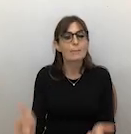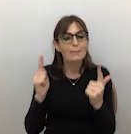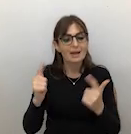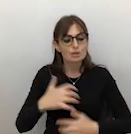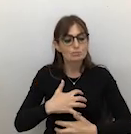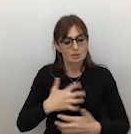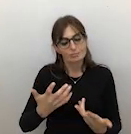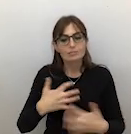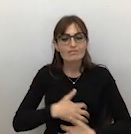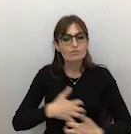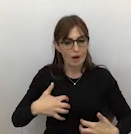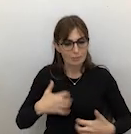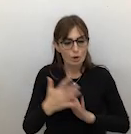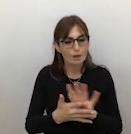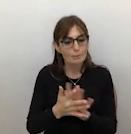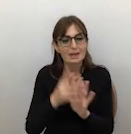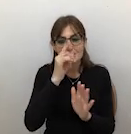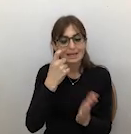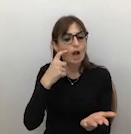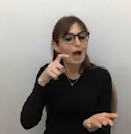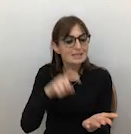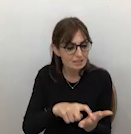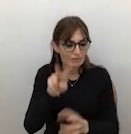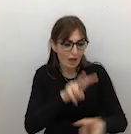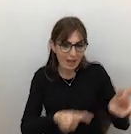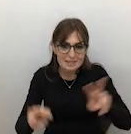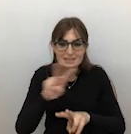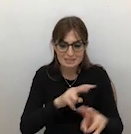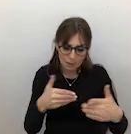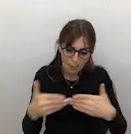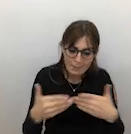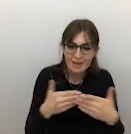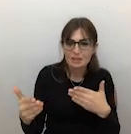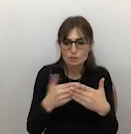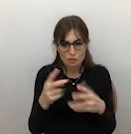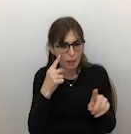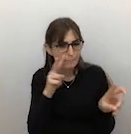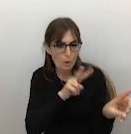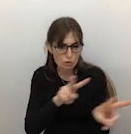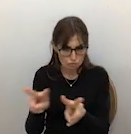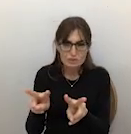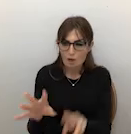That is an effective system for identifying, assessing, managing, and monitoring risks.